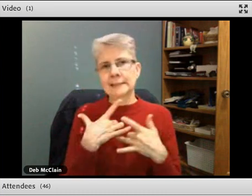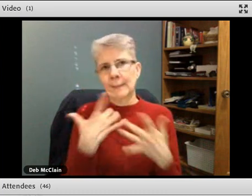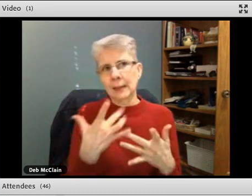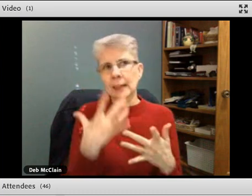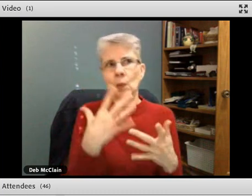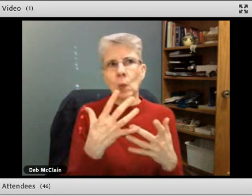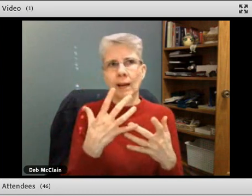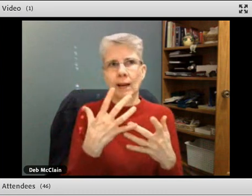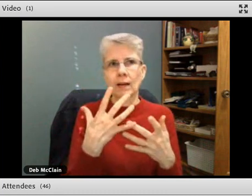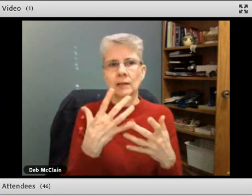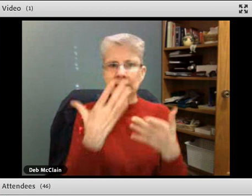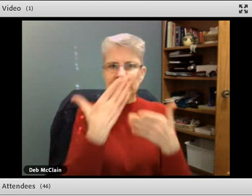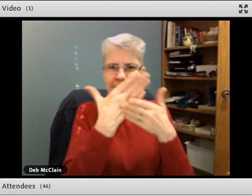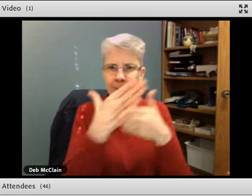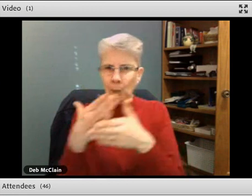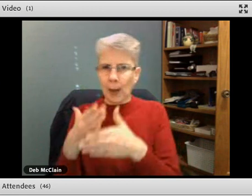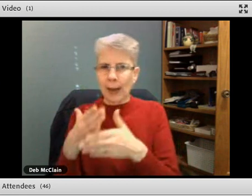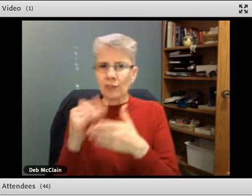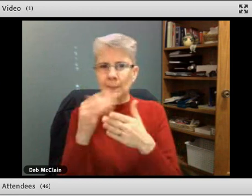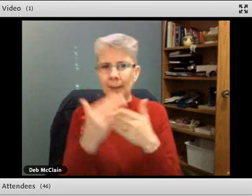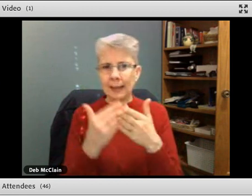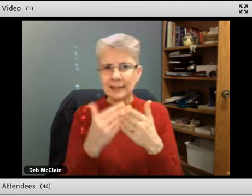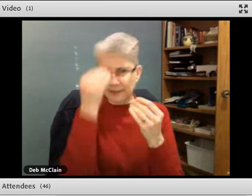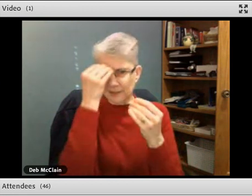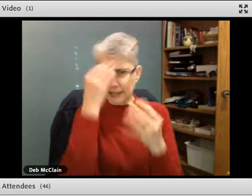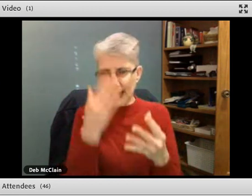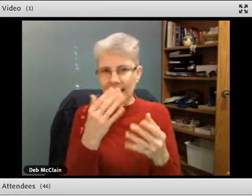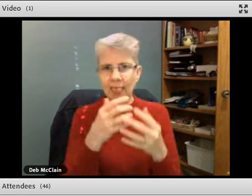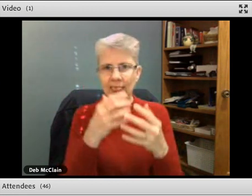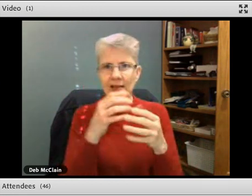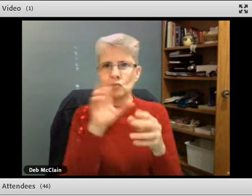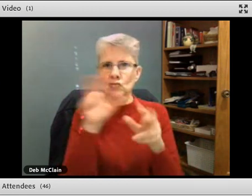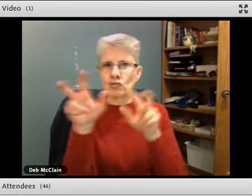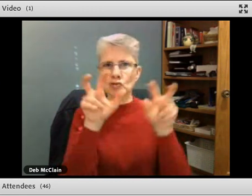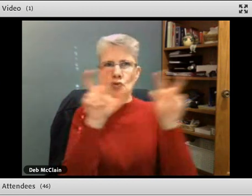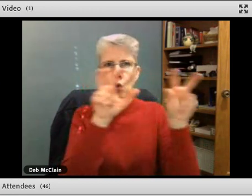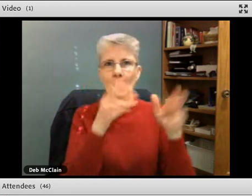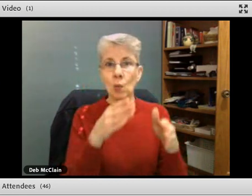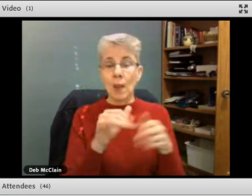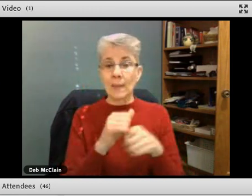and store them in a way that makes sense for that particular system, and then the pieces are brought back together